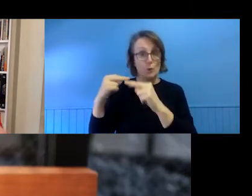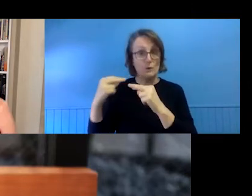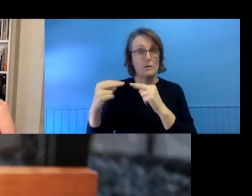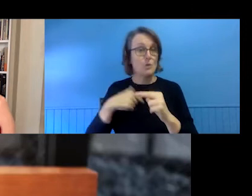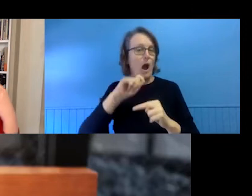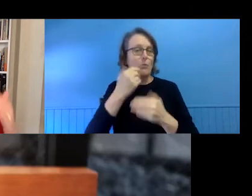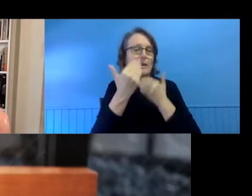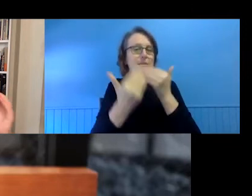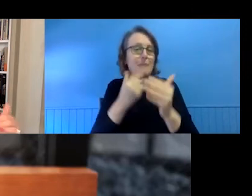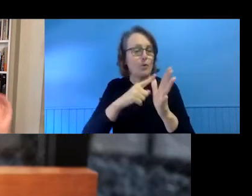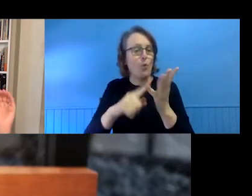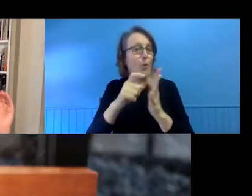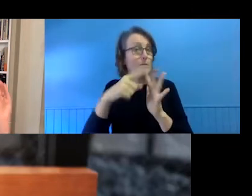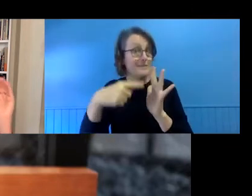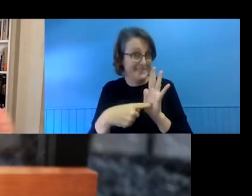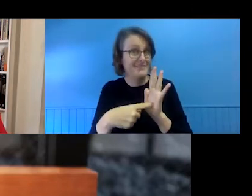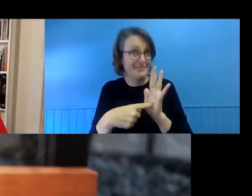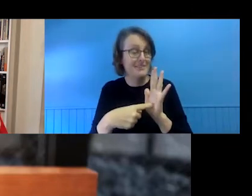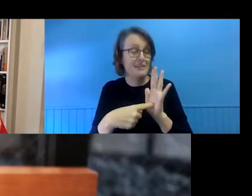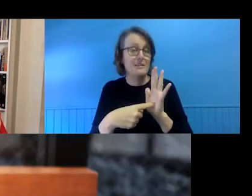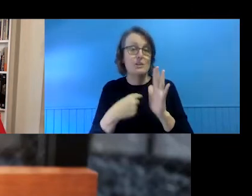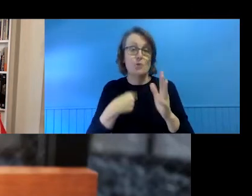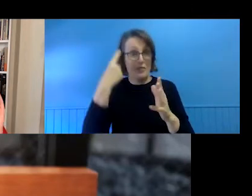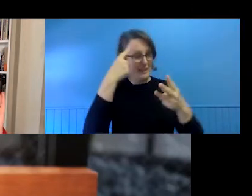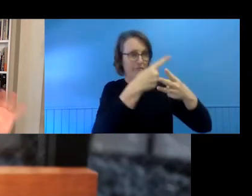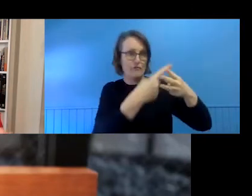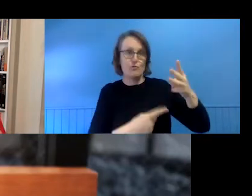recommend, always be thinking about the three golden rules - how can you